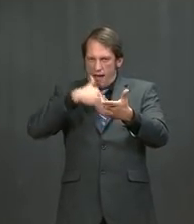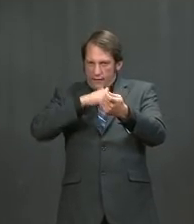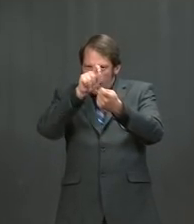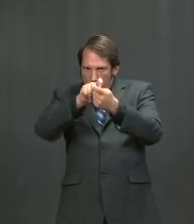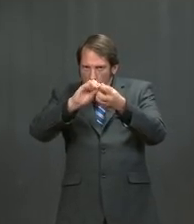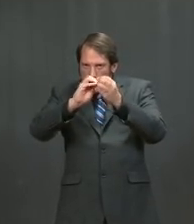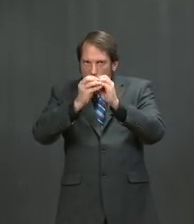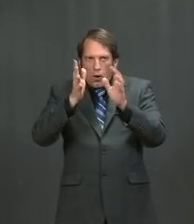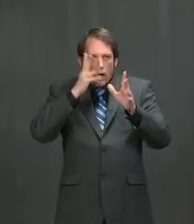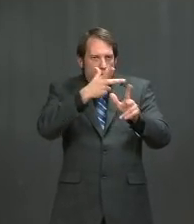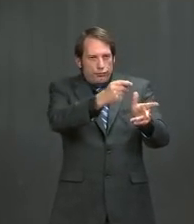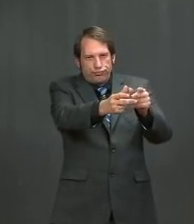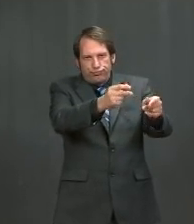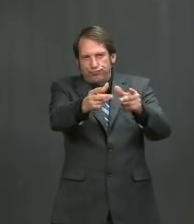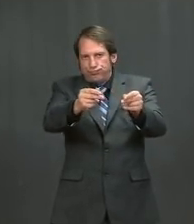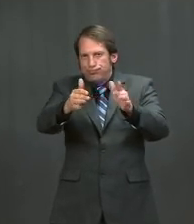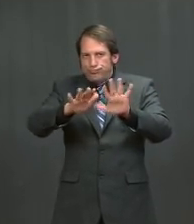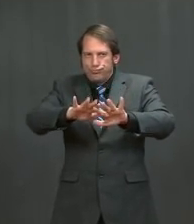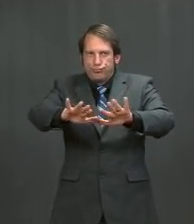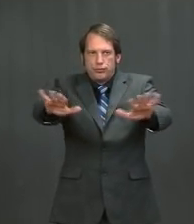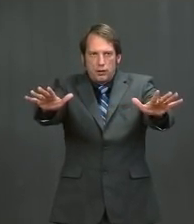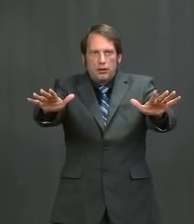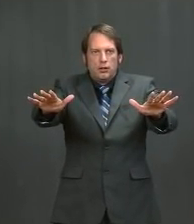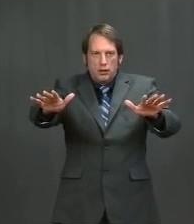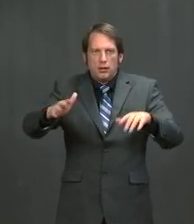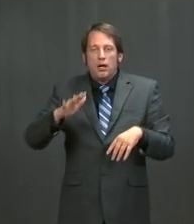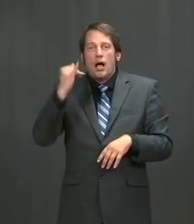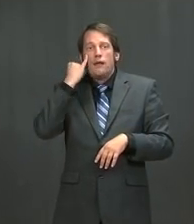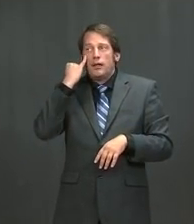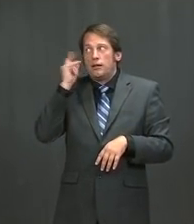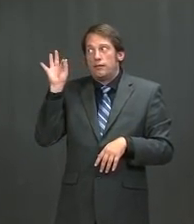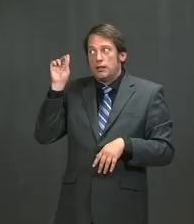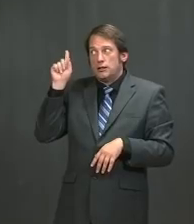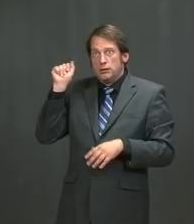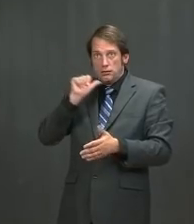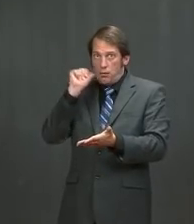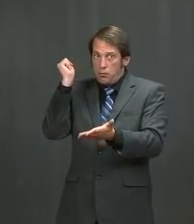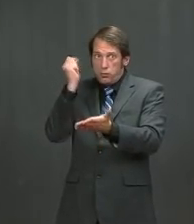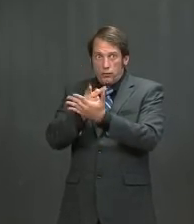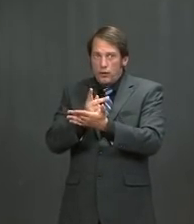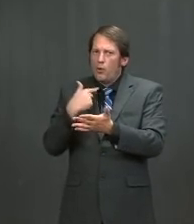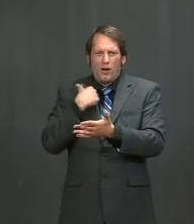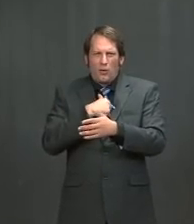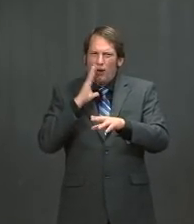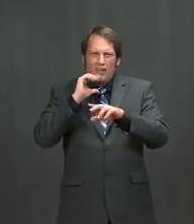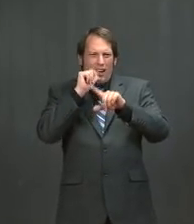So we were not betting on these doses; we were betting on doses coming from Moderna, Pfizer.